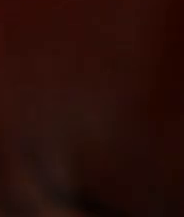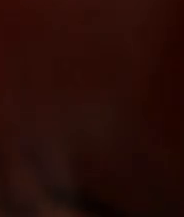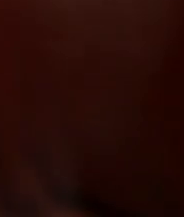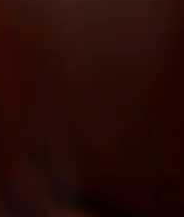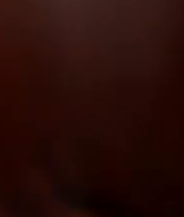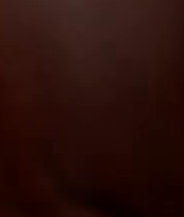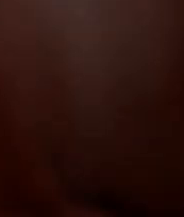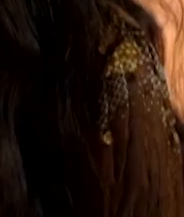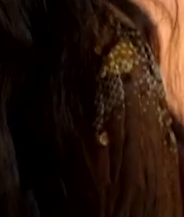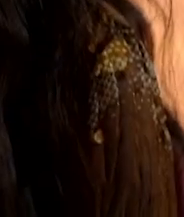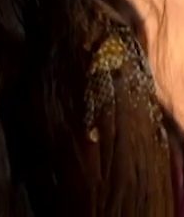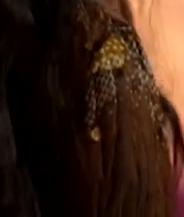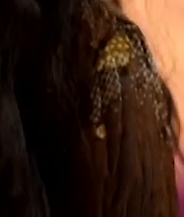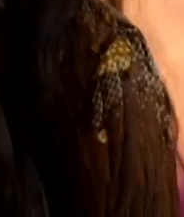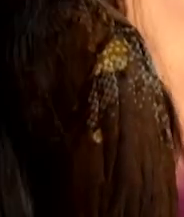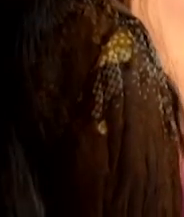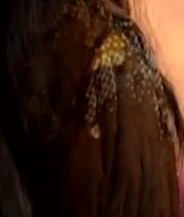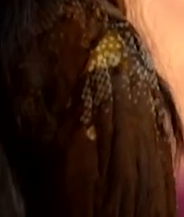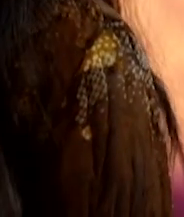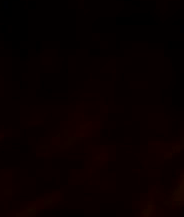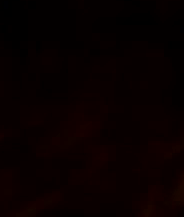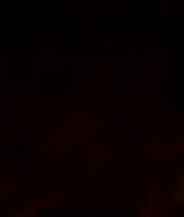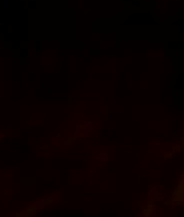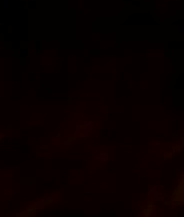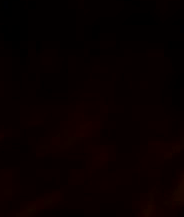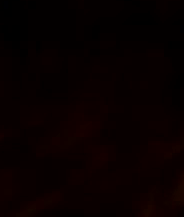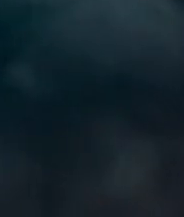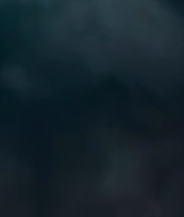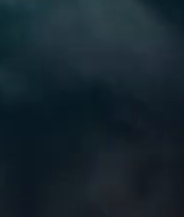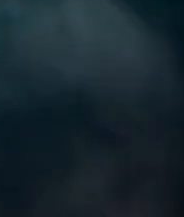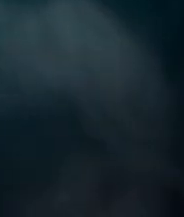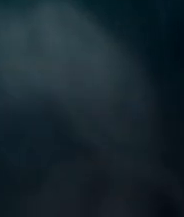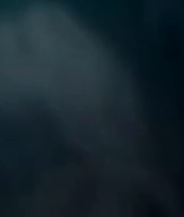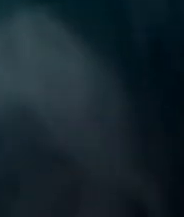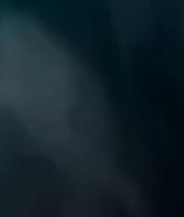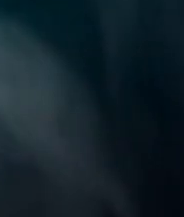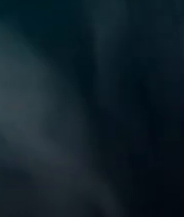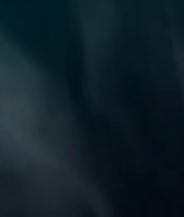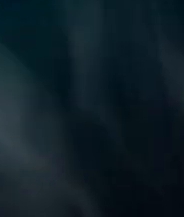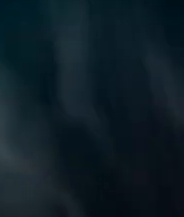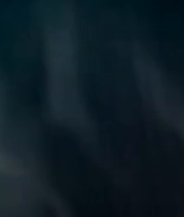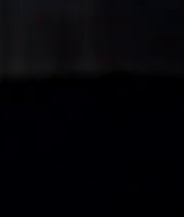I'm a storyteller. I've been a producer. I'm an artist. Winning the Kirk Robson Award